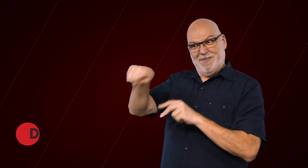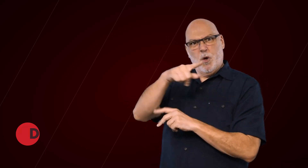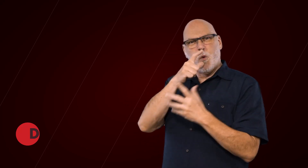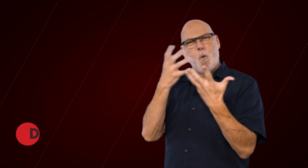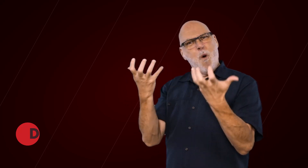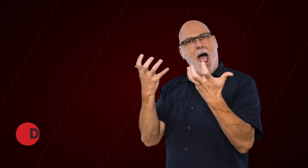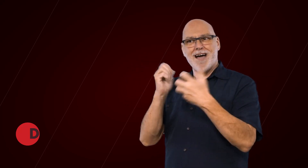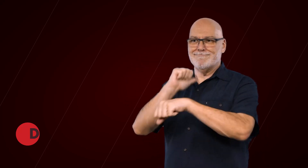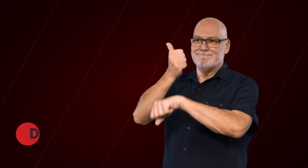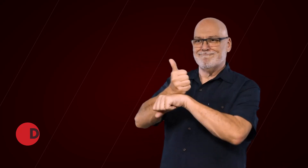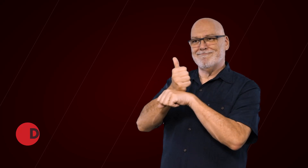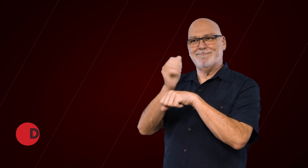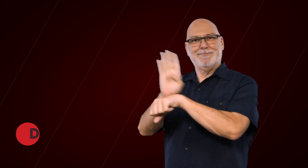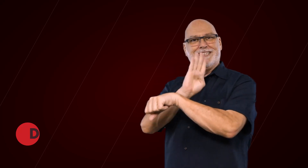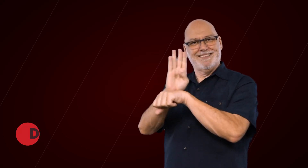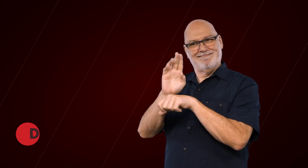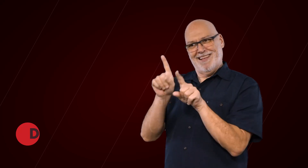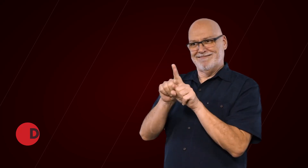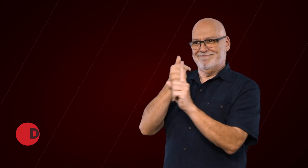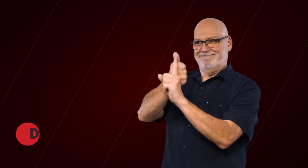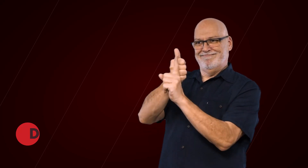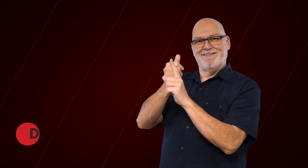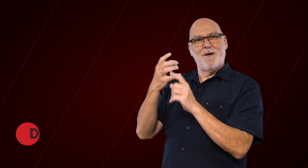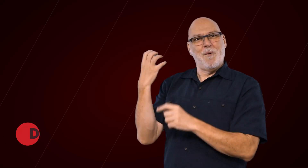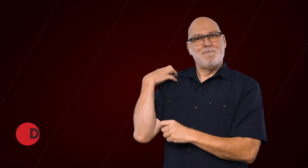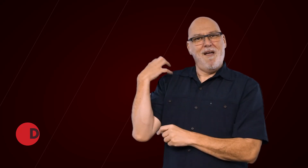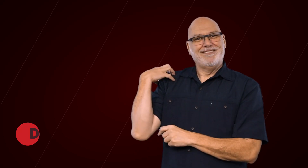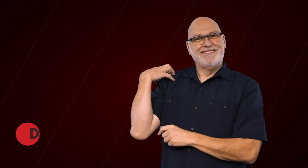wanting to become self-employed.